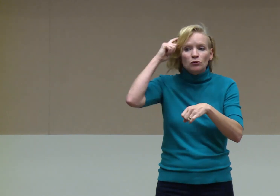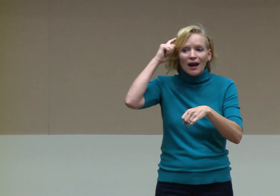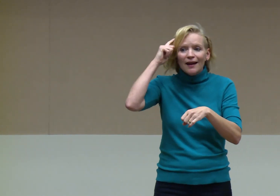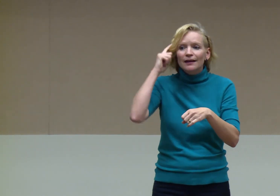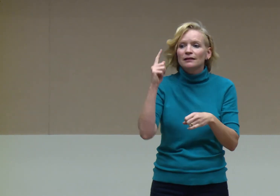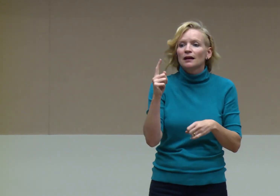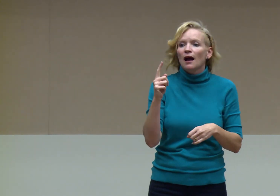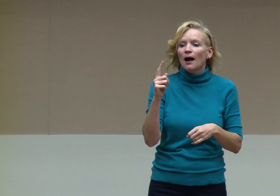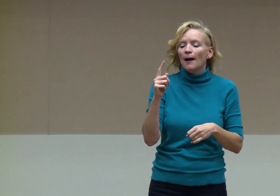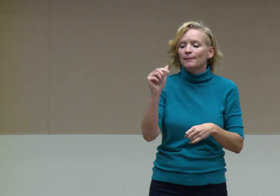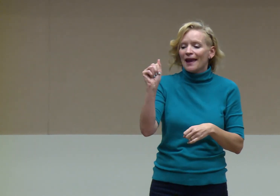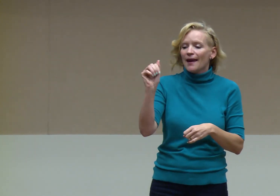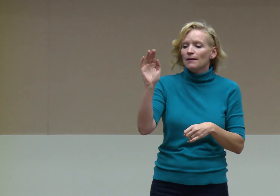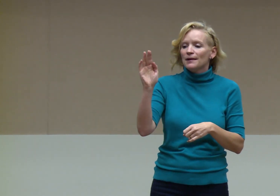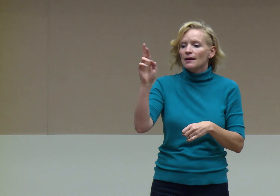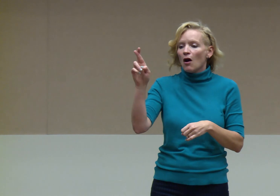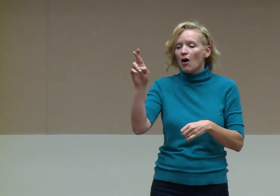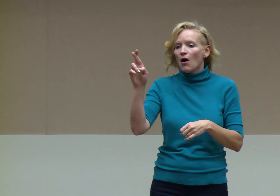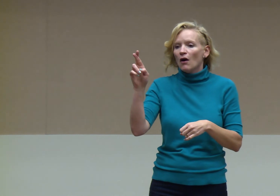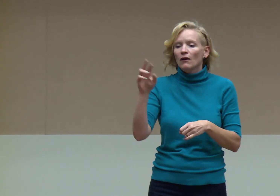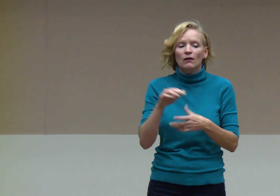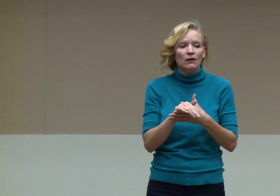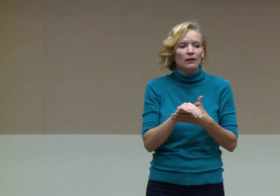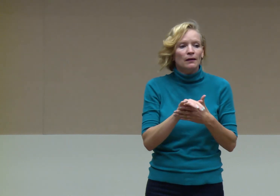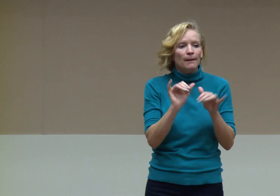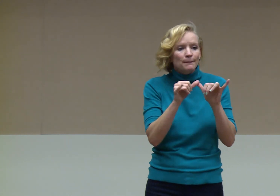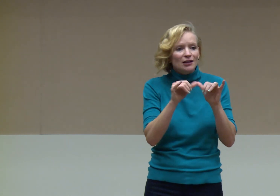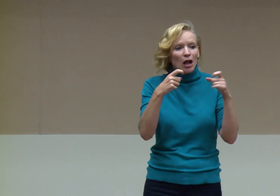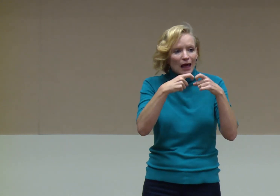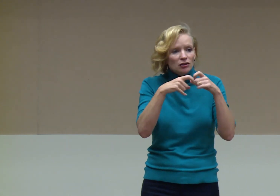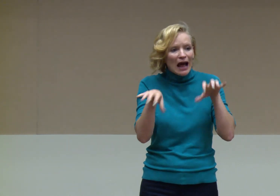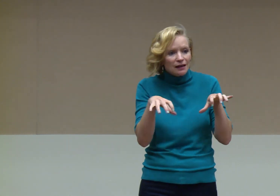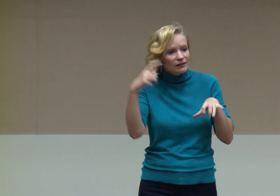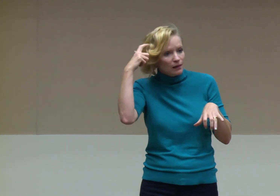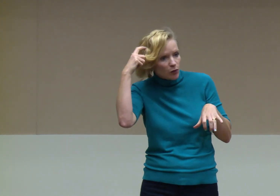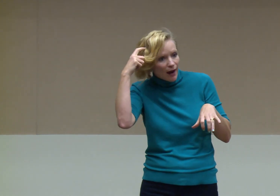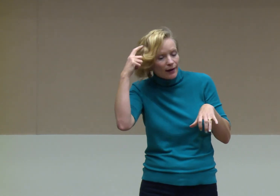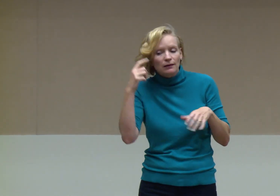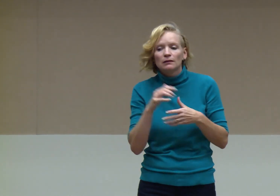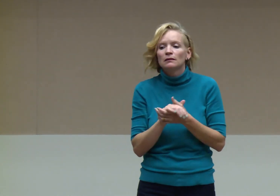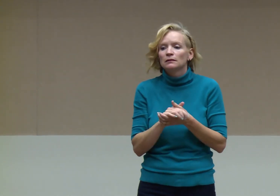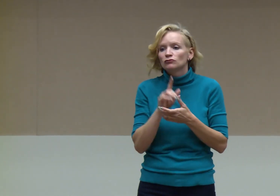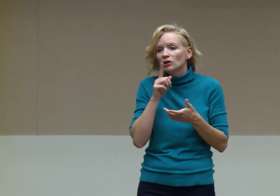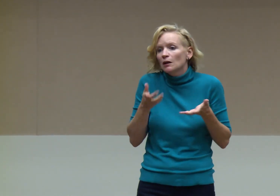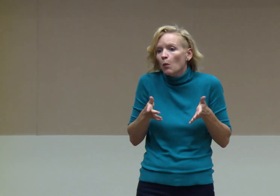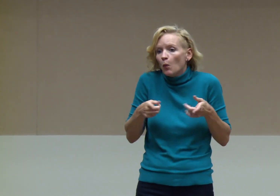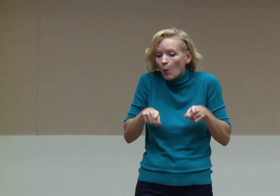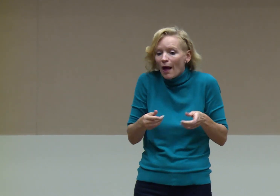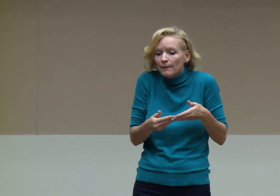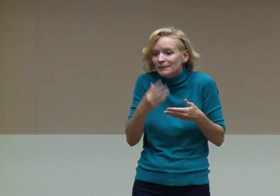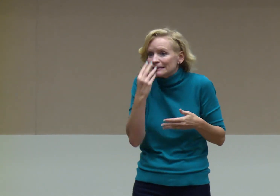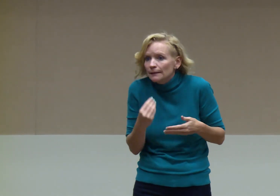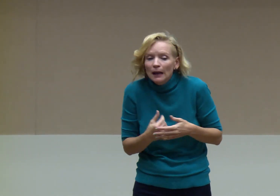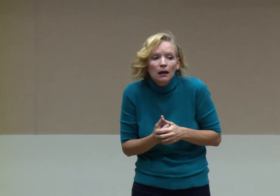to test at birth. They use an active brain recognition software